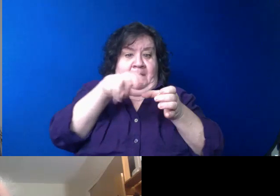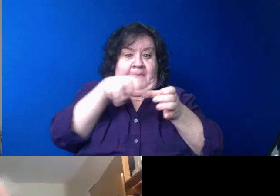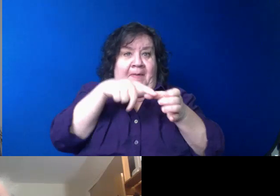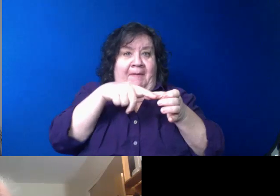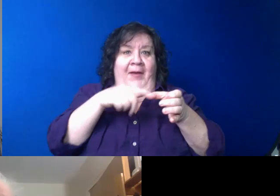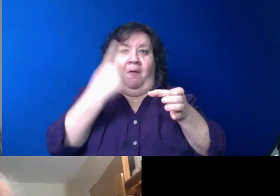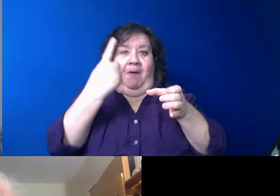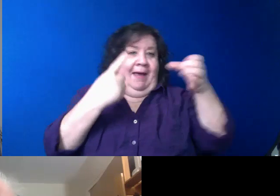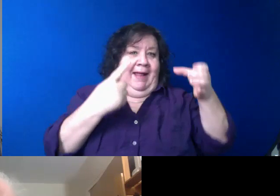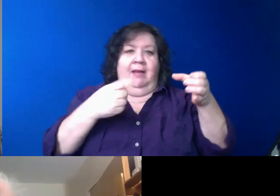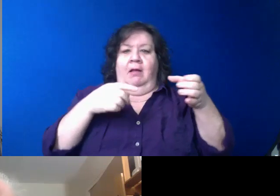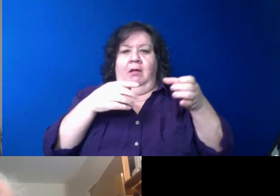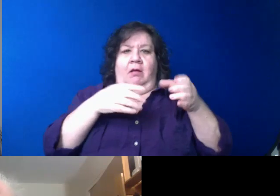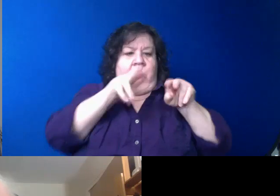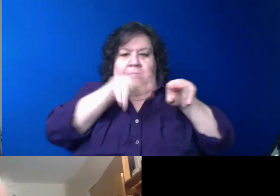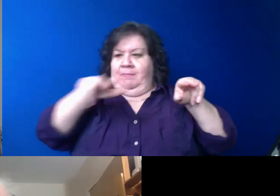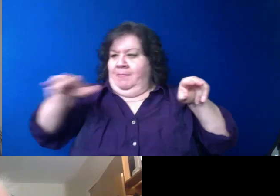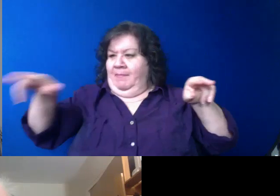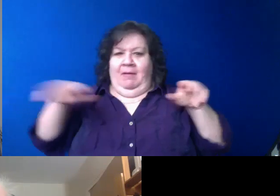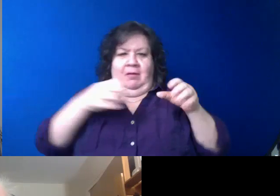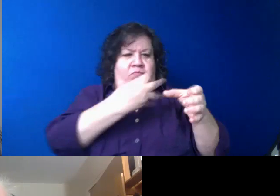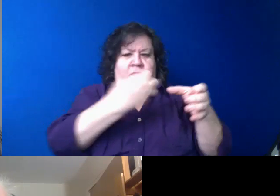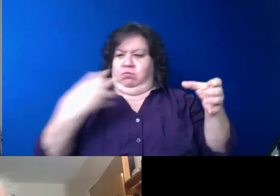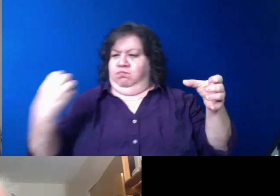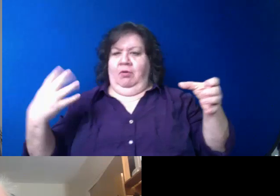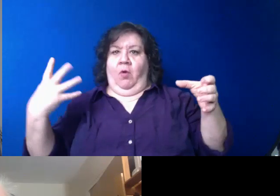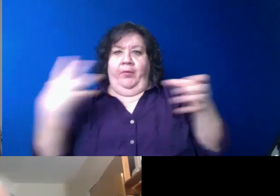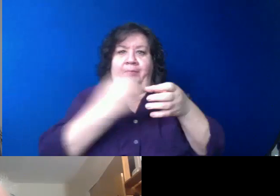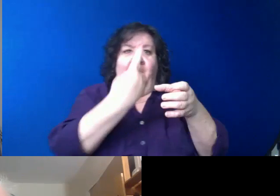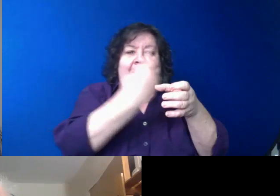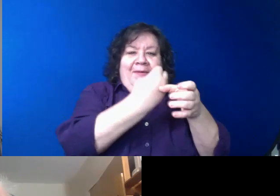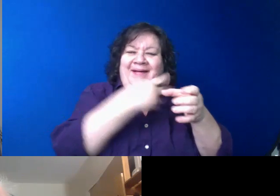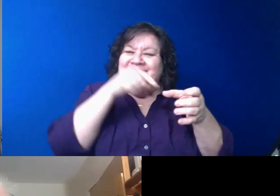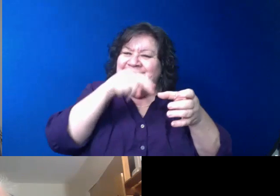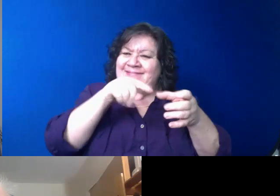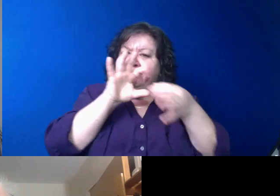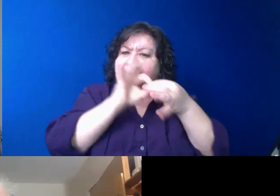said yourself there that you know you're looking opts are involved and not necessarily always under